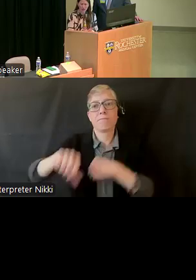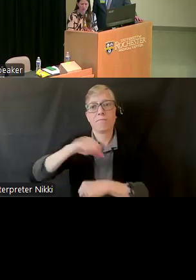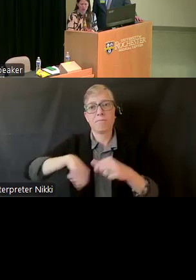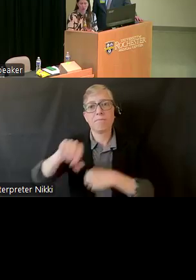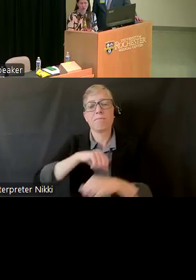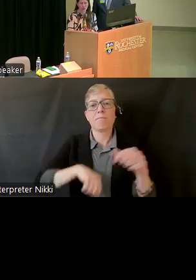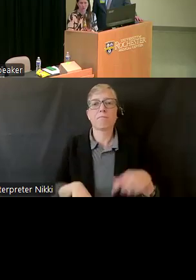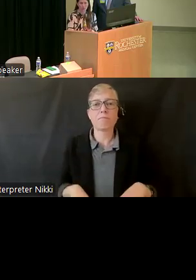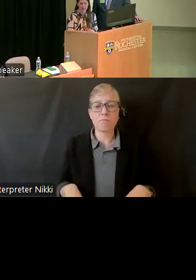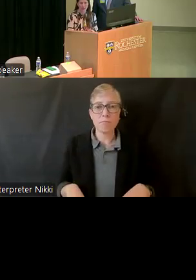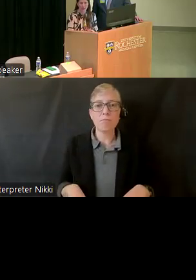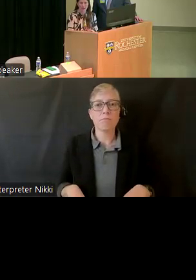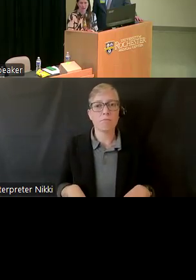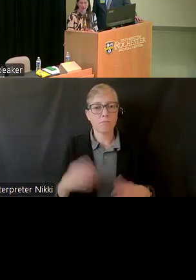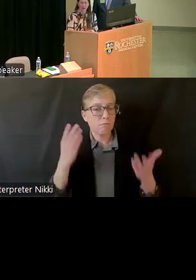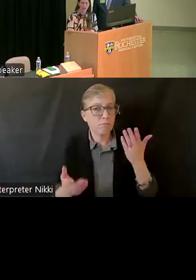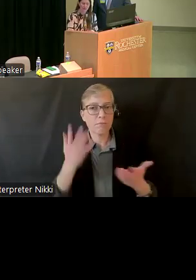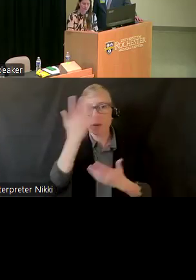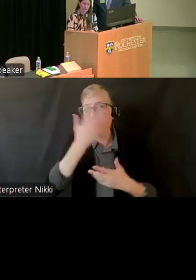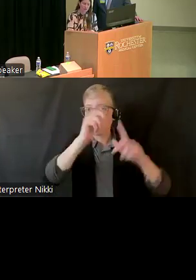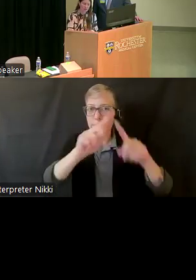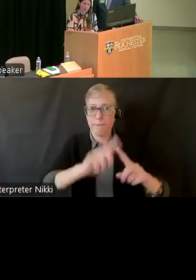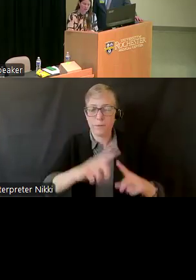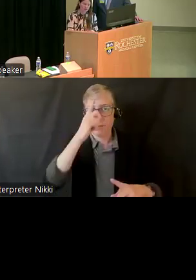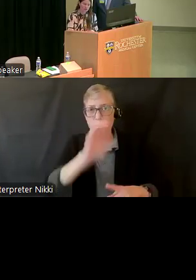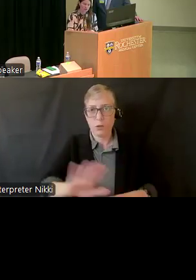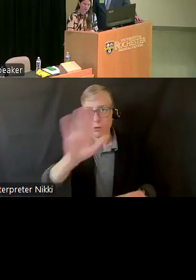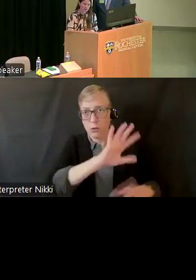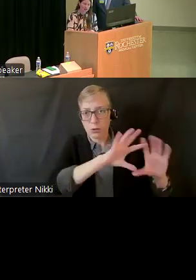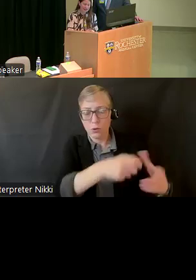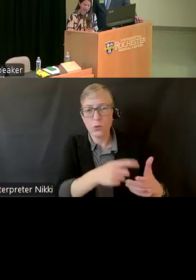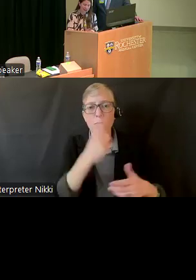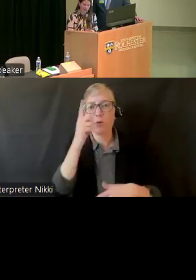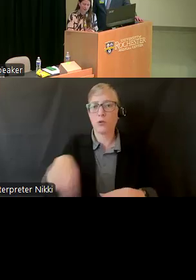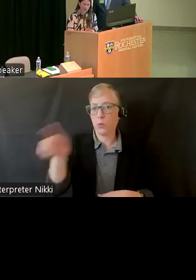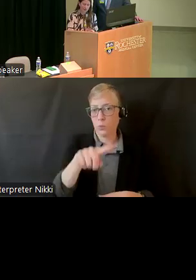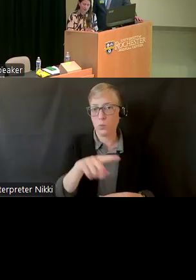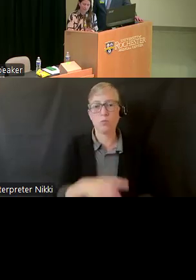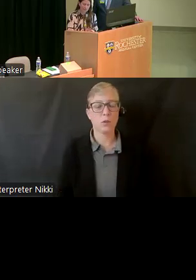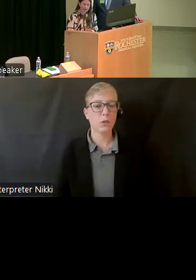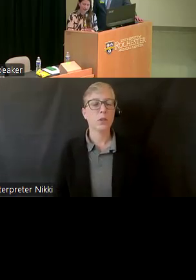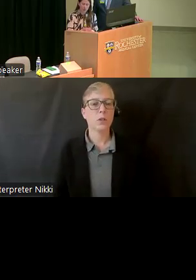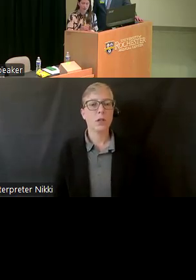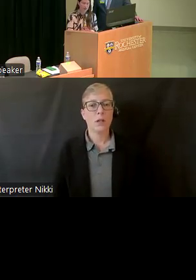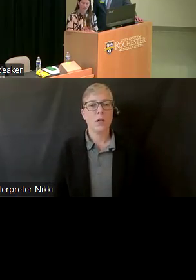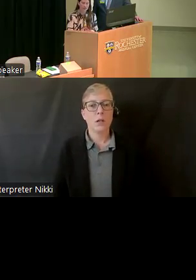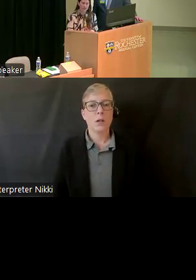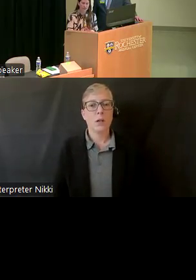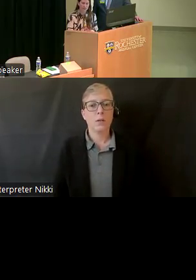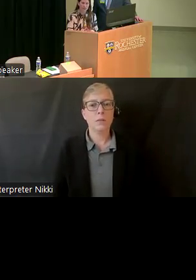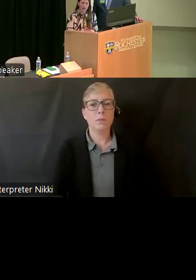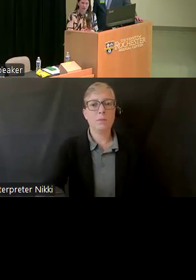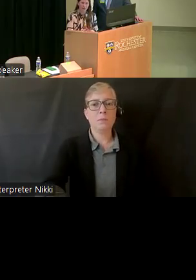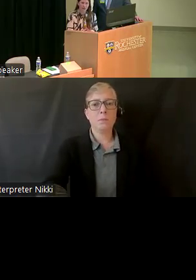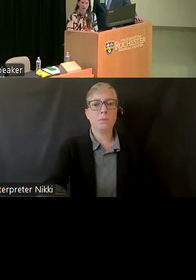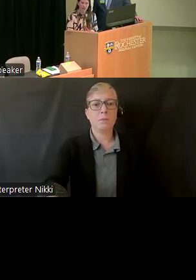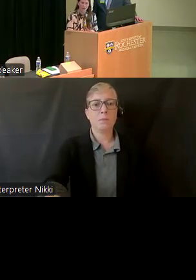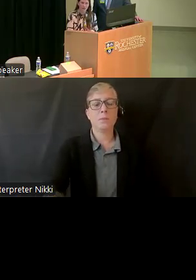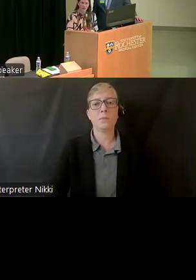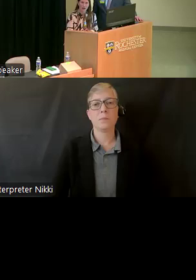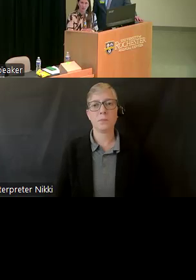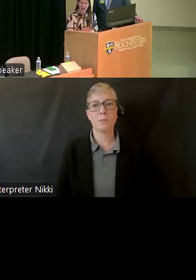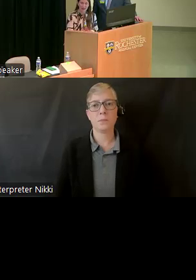look a multitude of ways um and and and again um as we're building these things the everyone